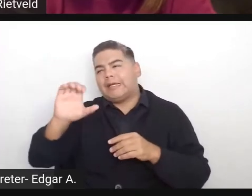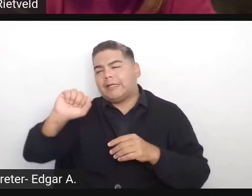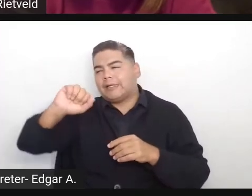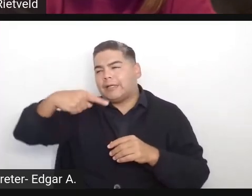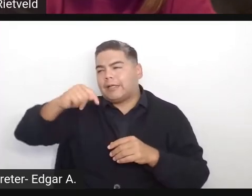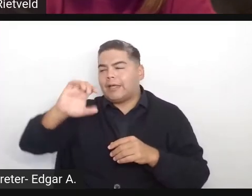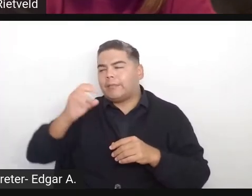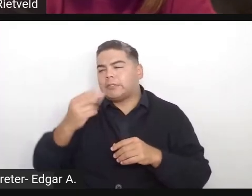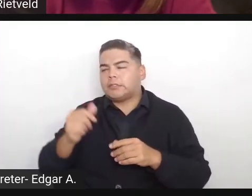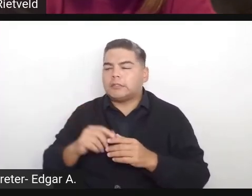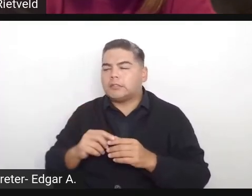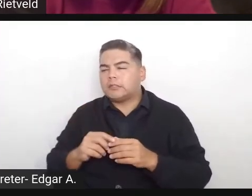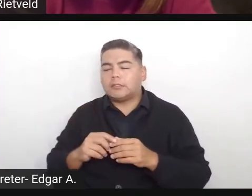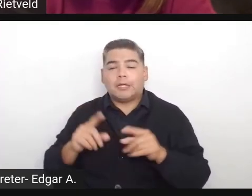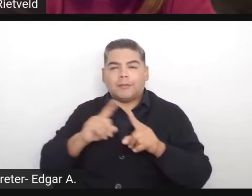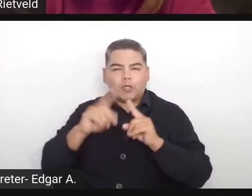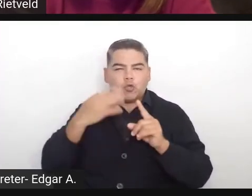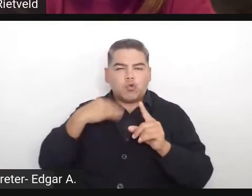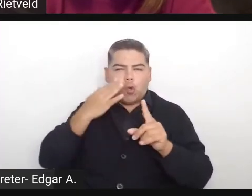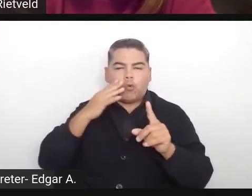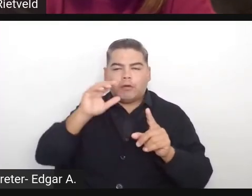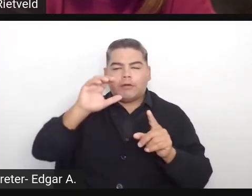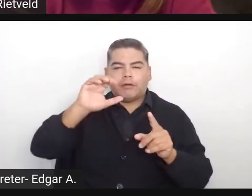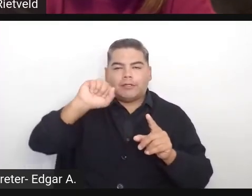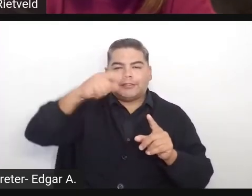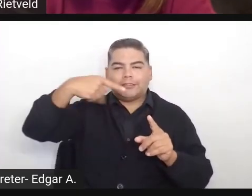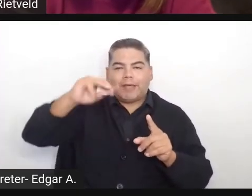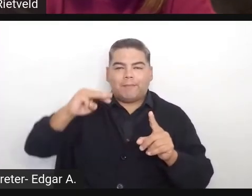We come up with spam prevention things and then spammers find ways around them,